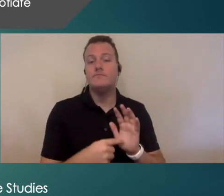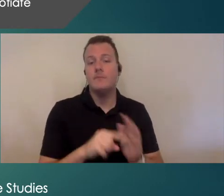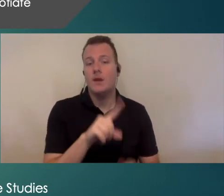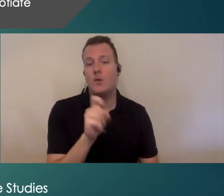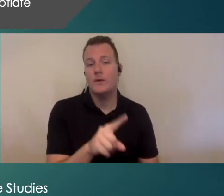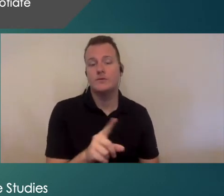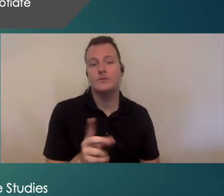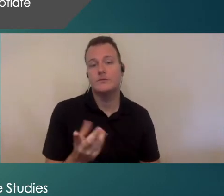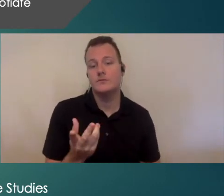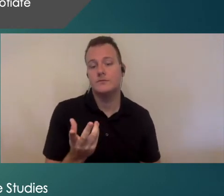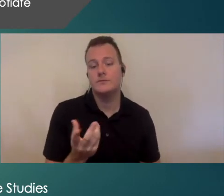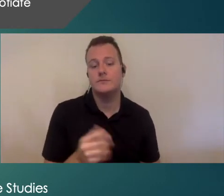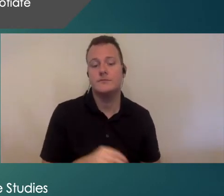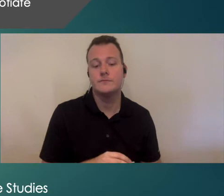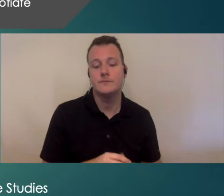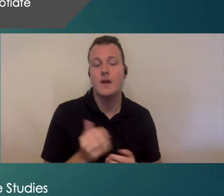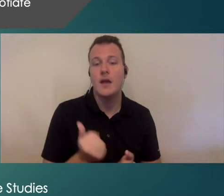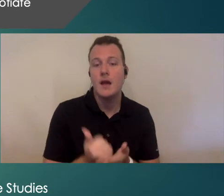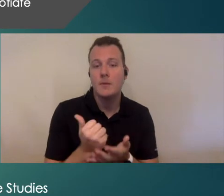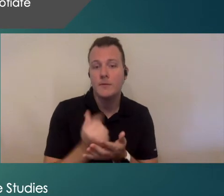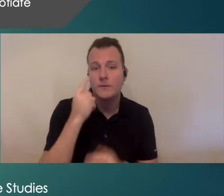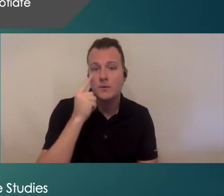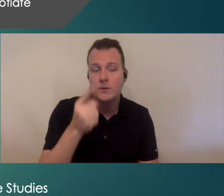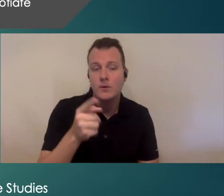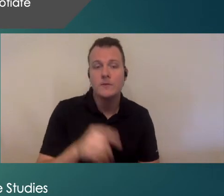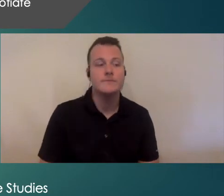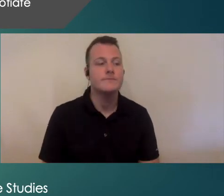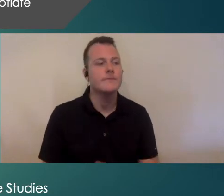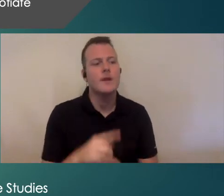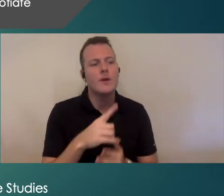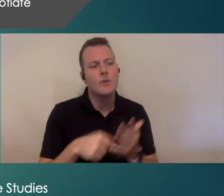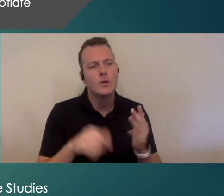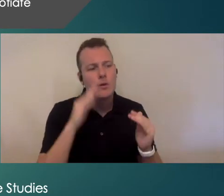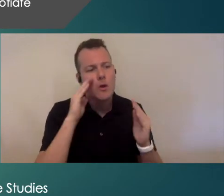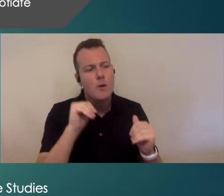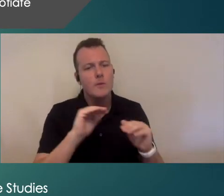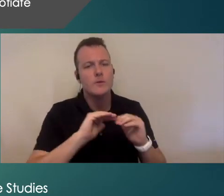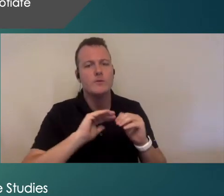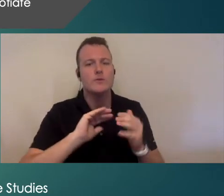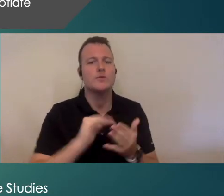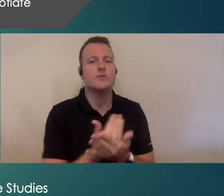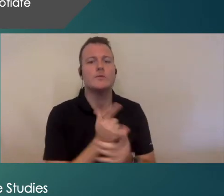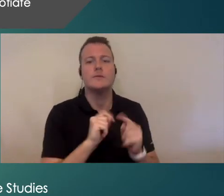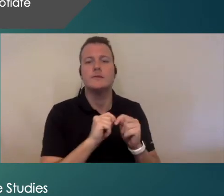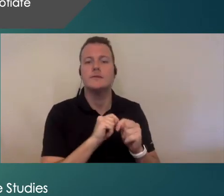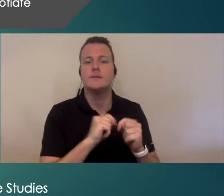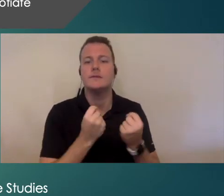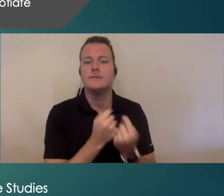useful for you could be: what are you hoping for in a new team member, what's